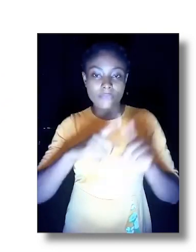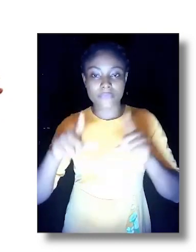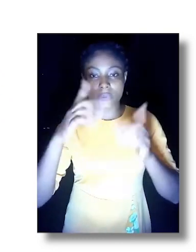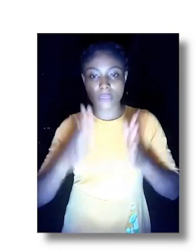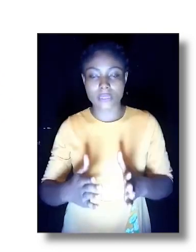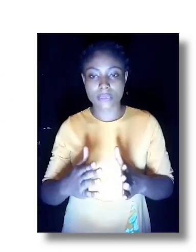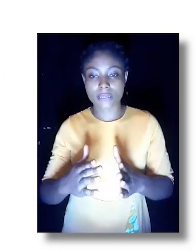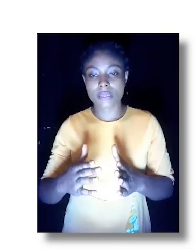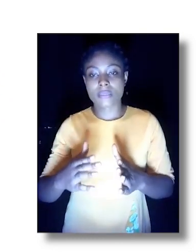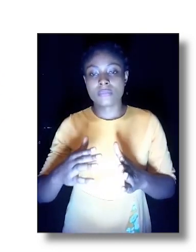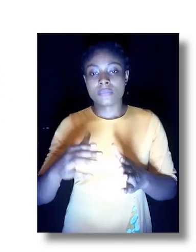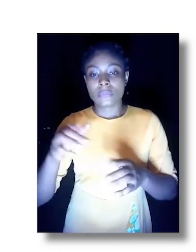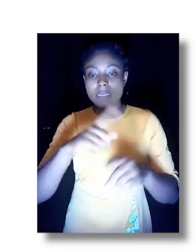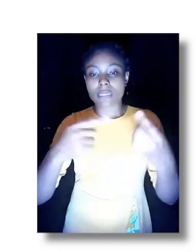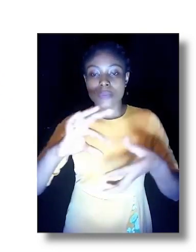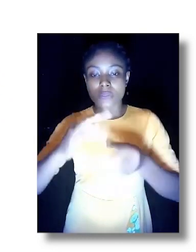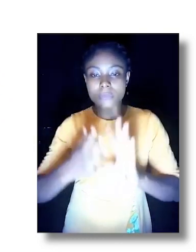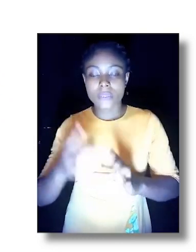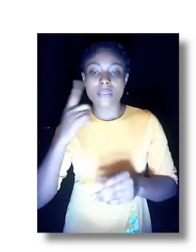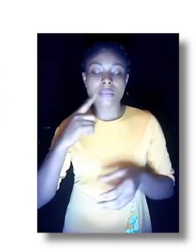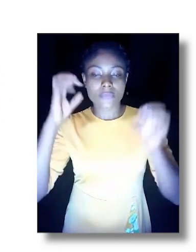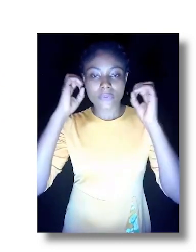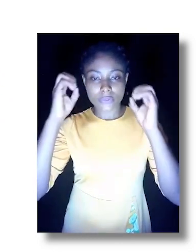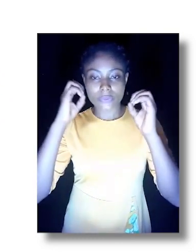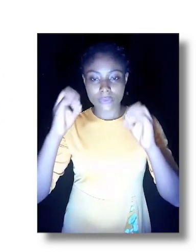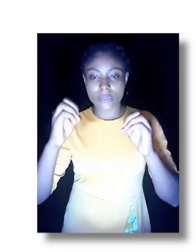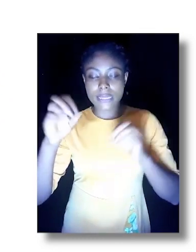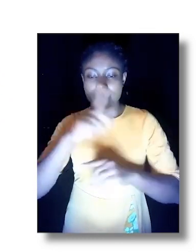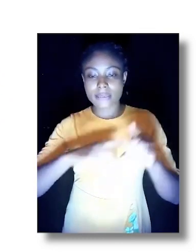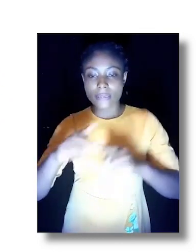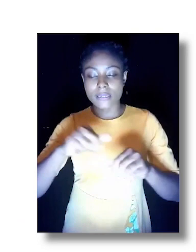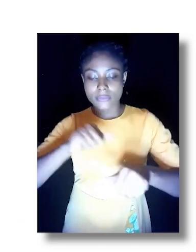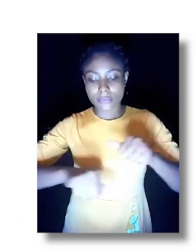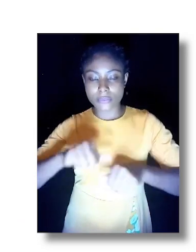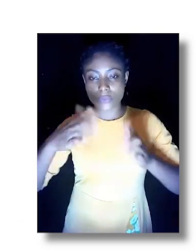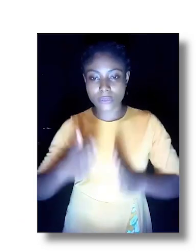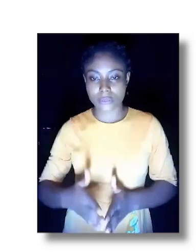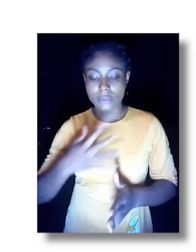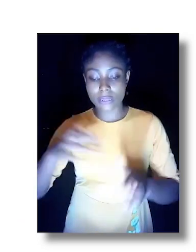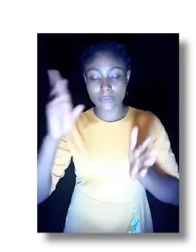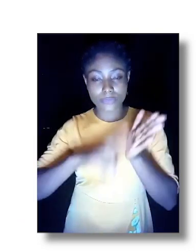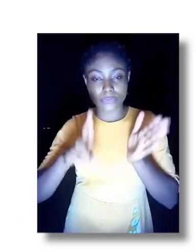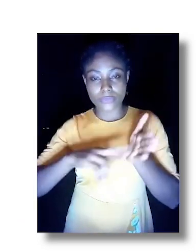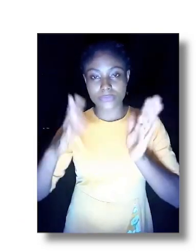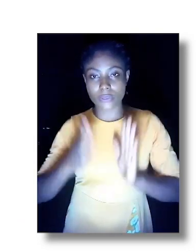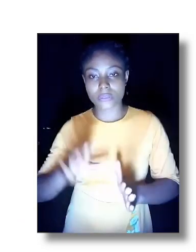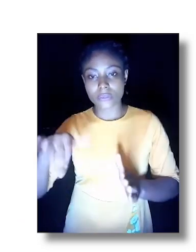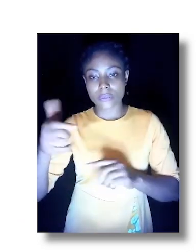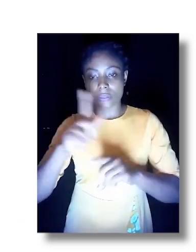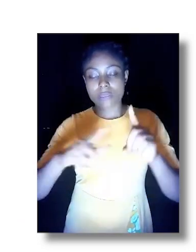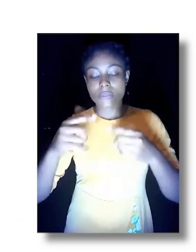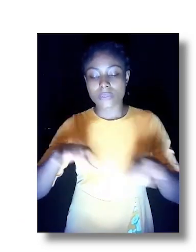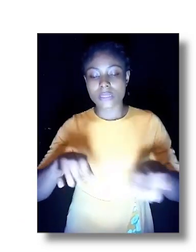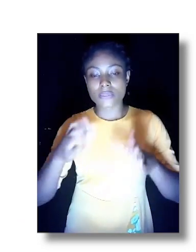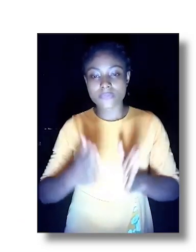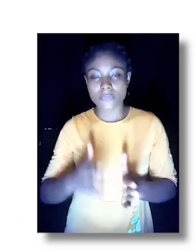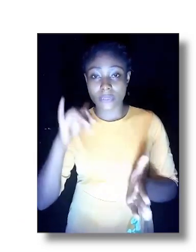educators, Sign linguistics researchers and other signed language activists that indigenous